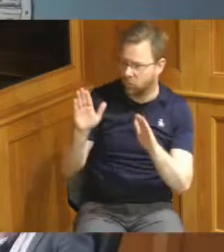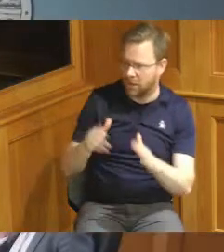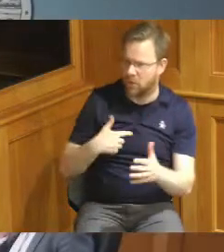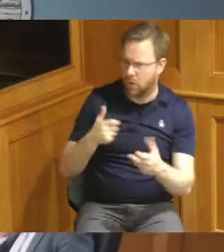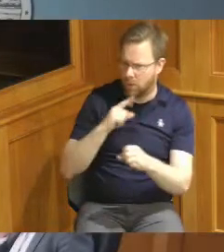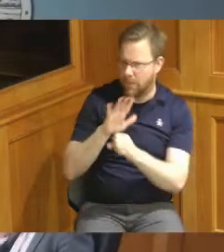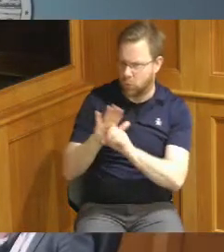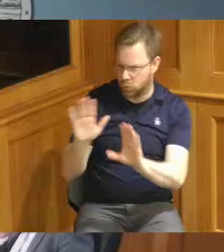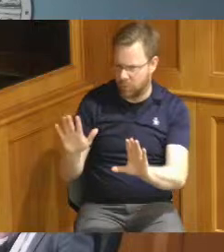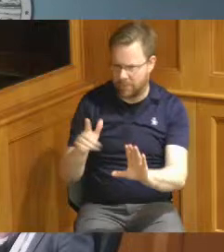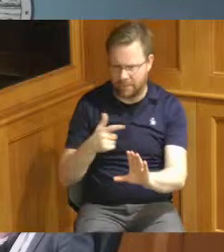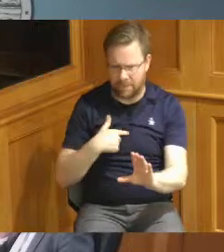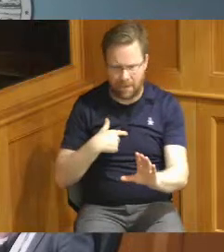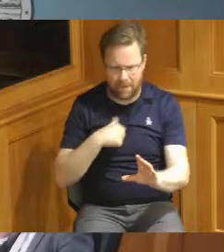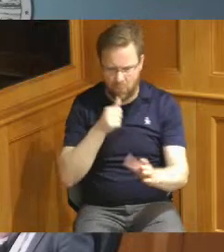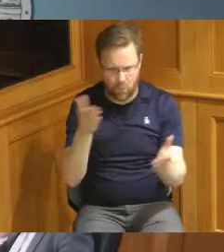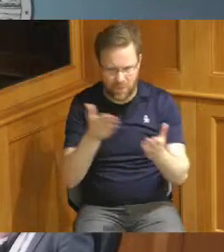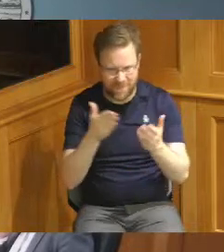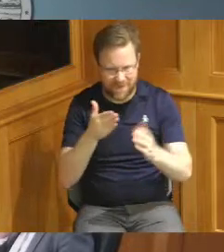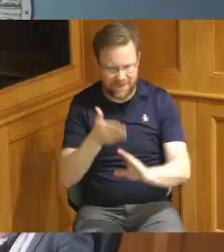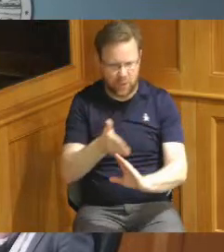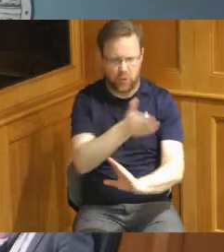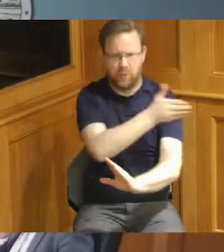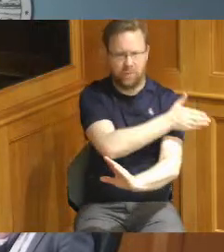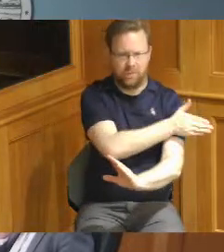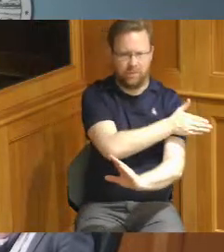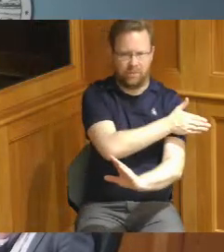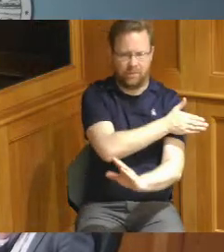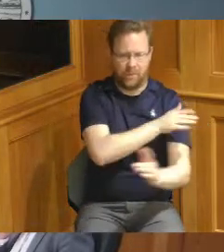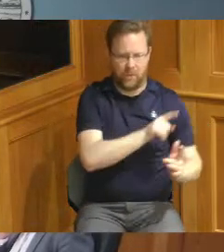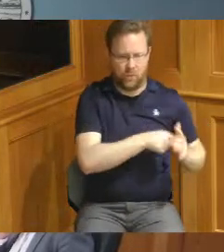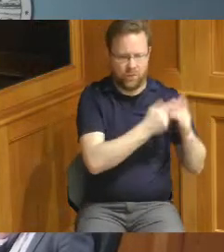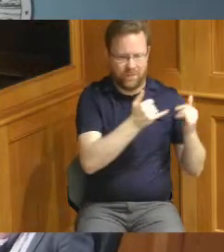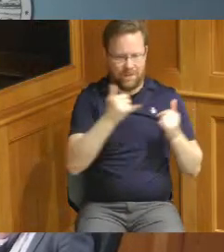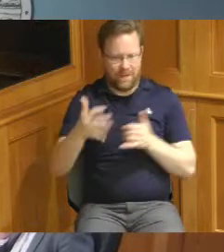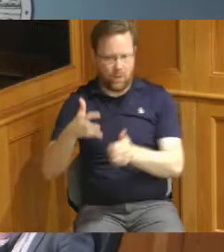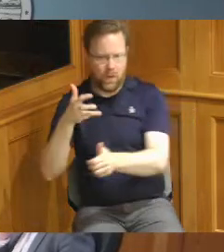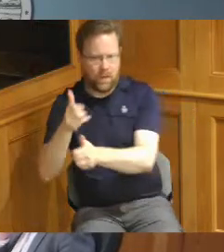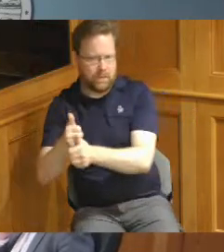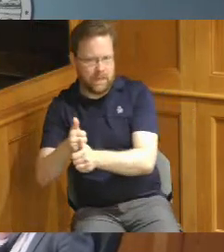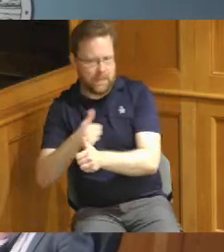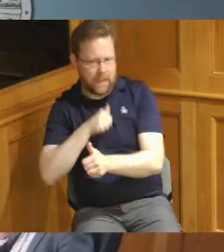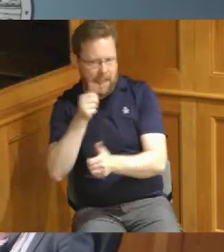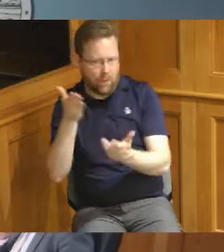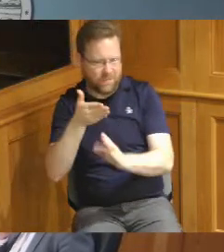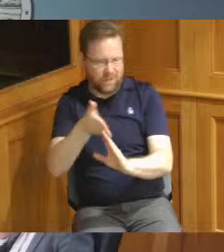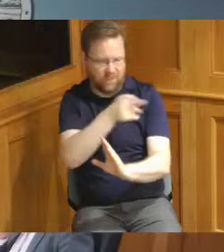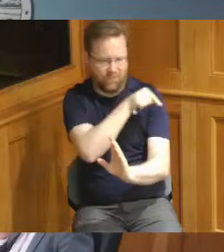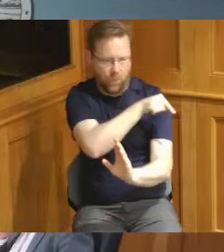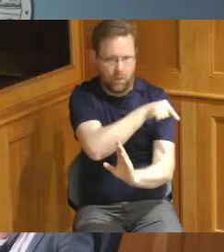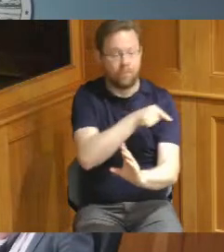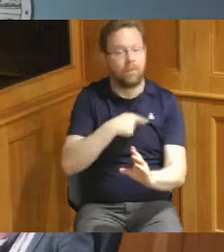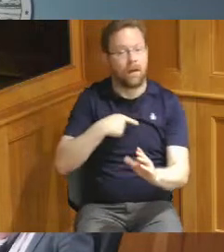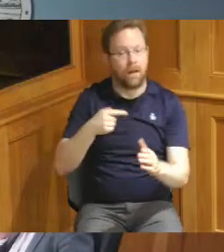is the resolution authorizing the sub recipient agreement with Council on Aging for 2.456 million